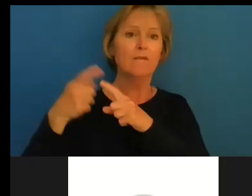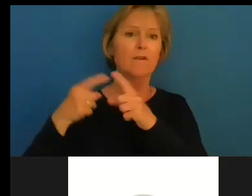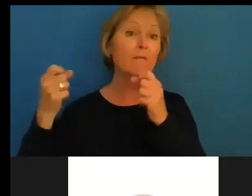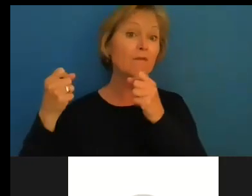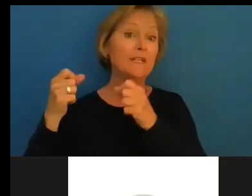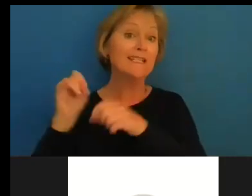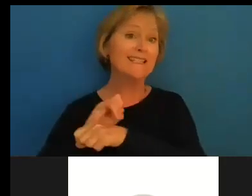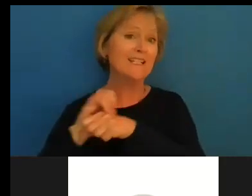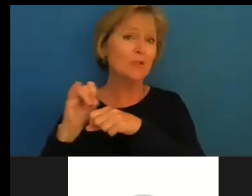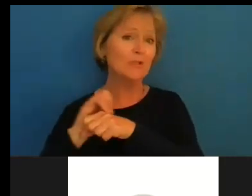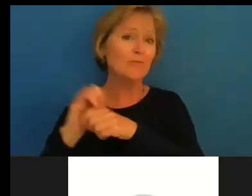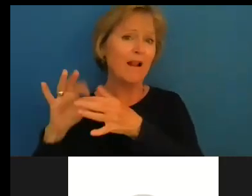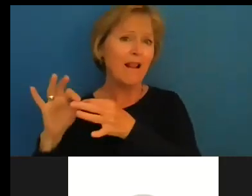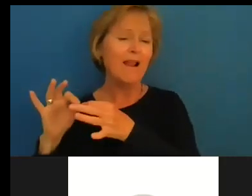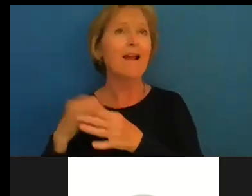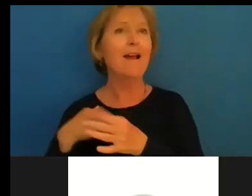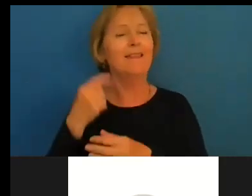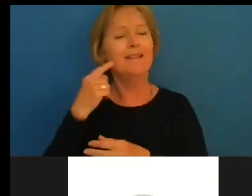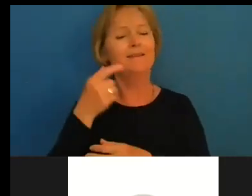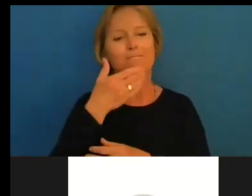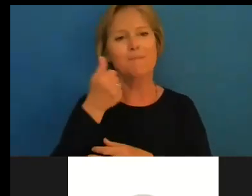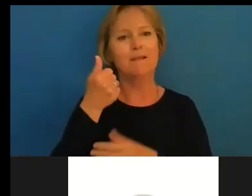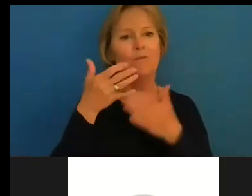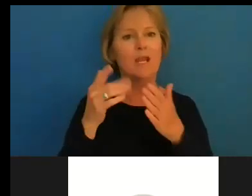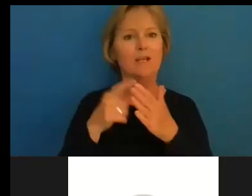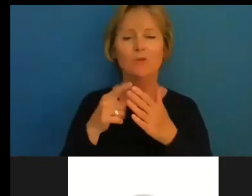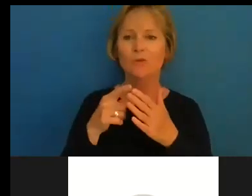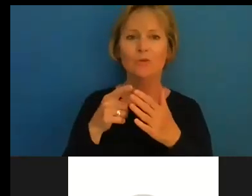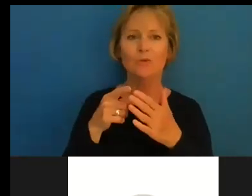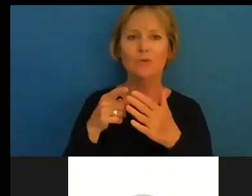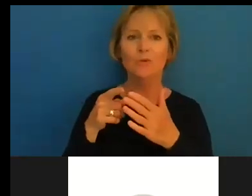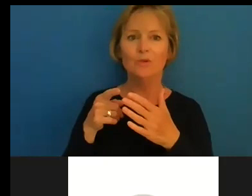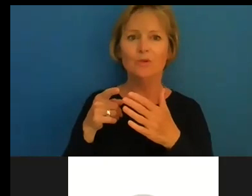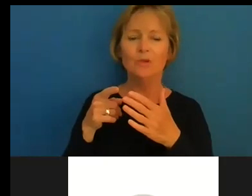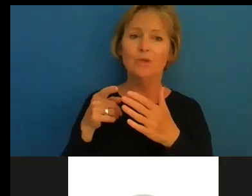So I guess the best way to sort of counter that messaging is to determine